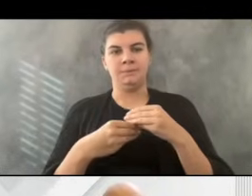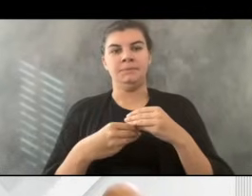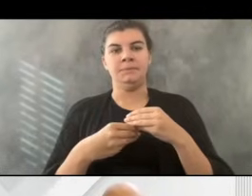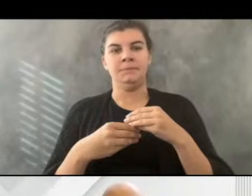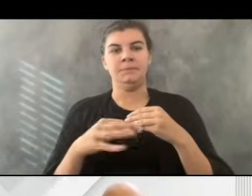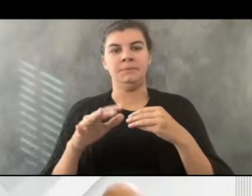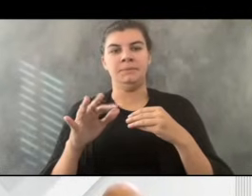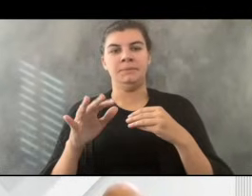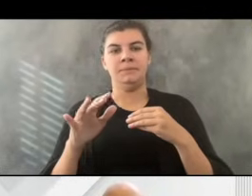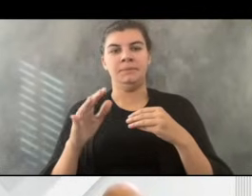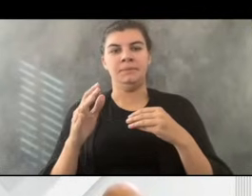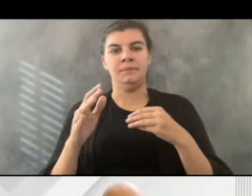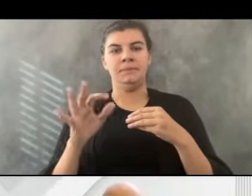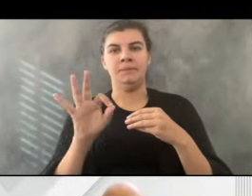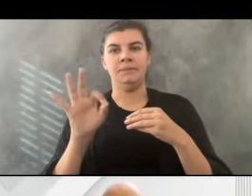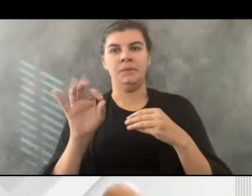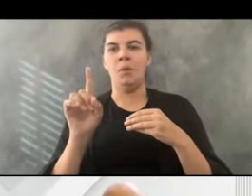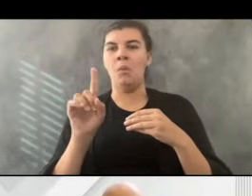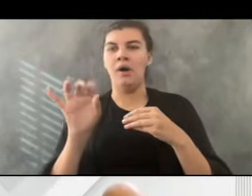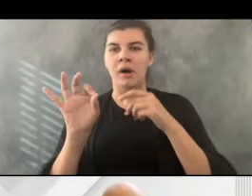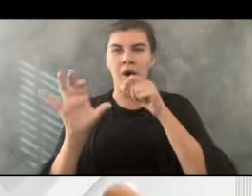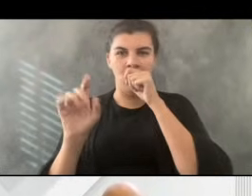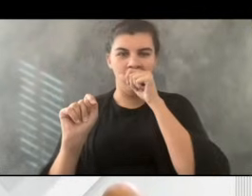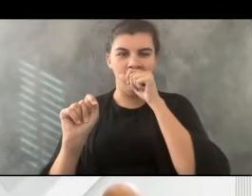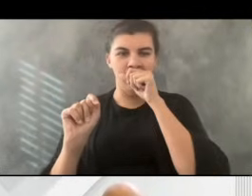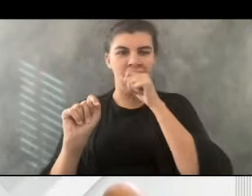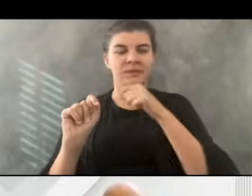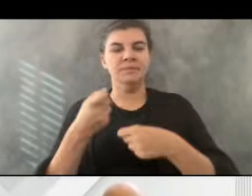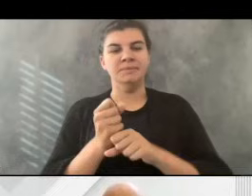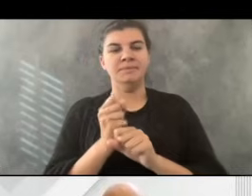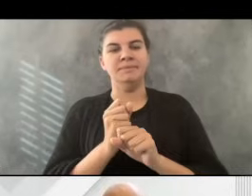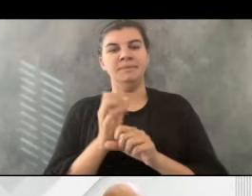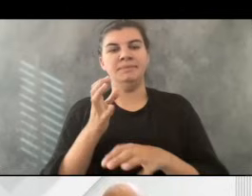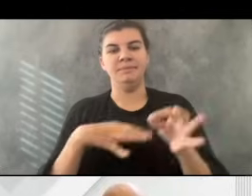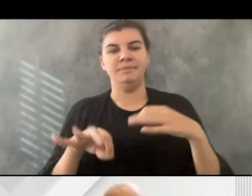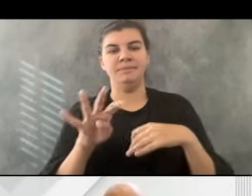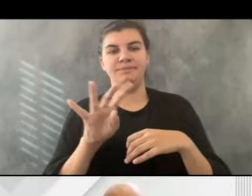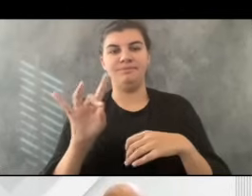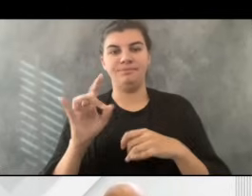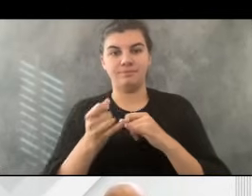foot, making it instead of 48 inches it becomes 60 inches in the length.